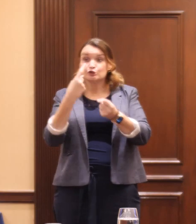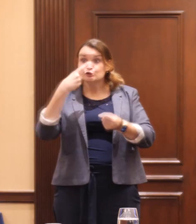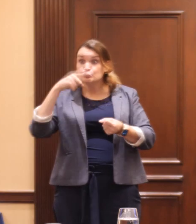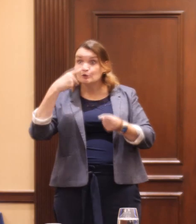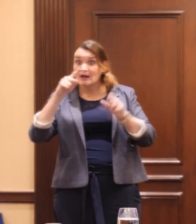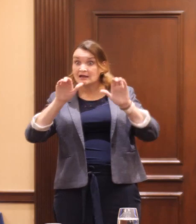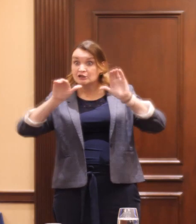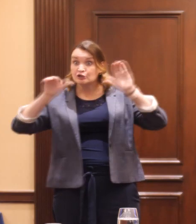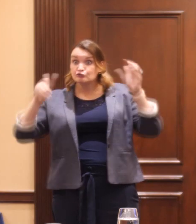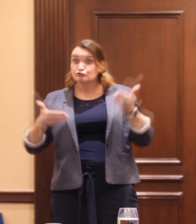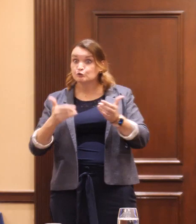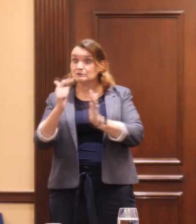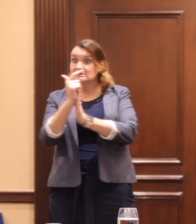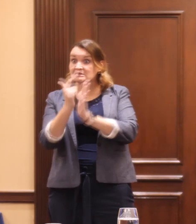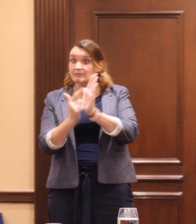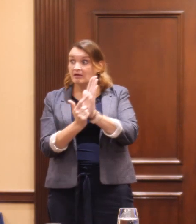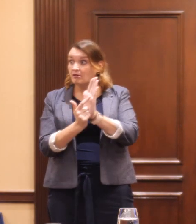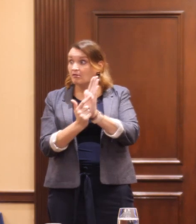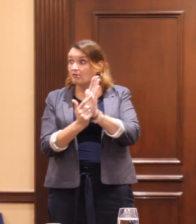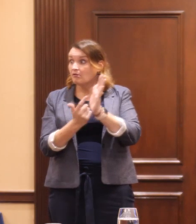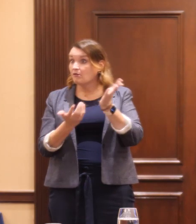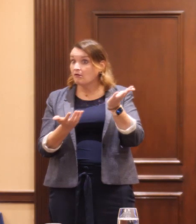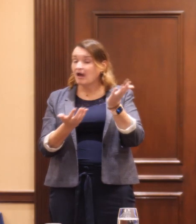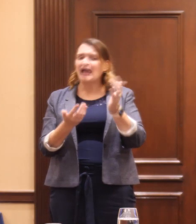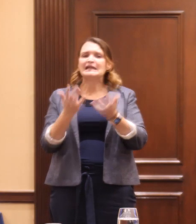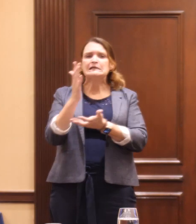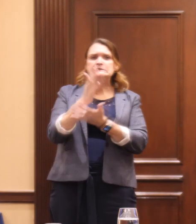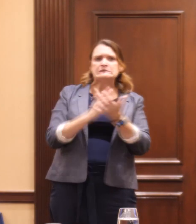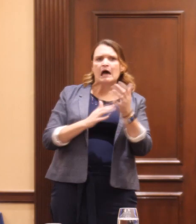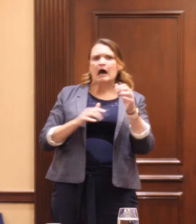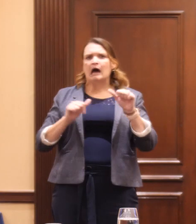and there was some hemming and hawing, but they did.